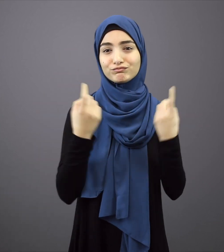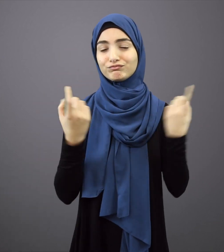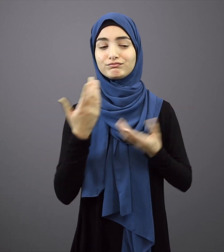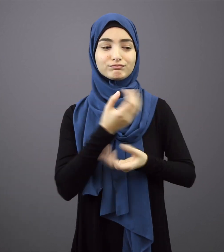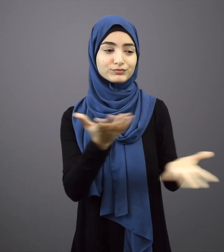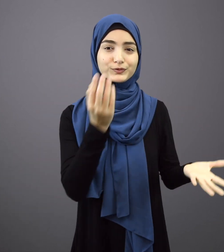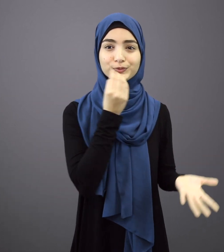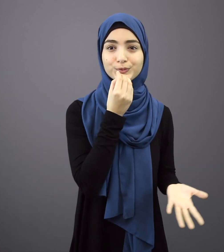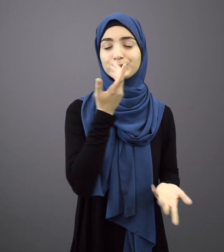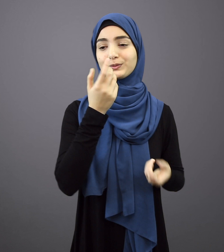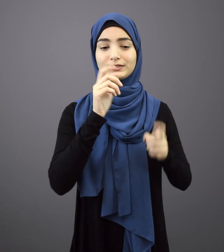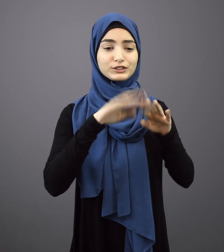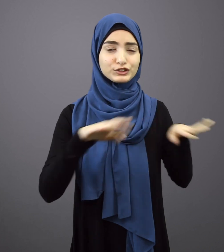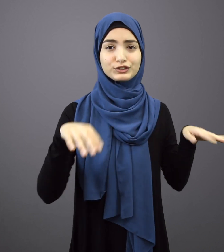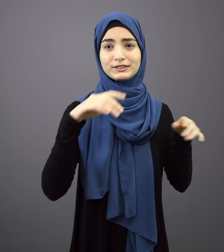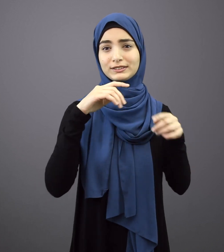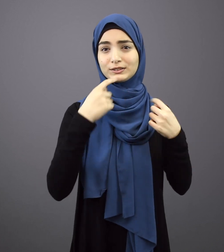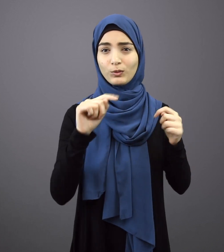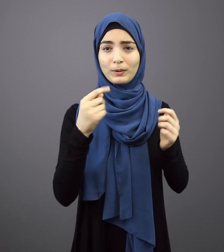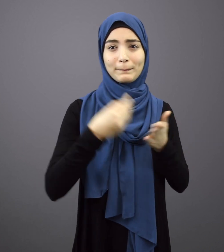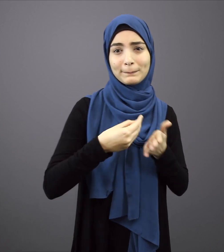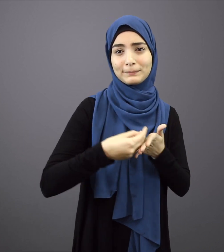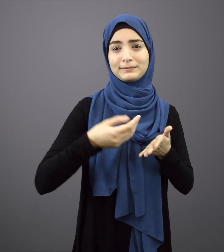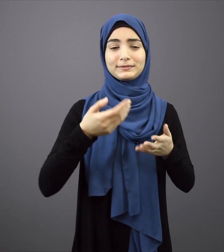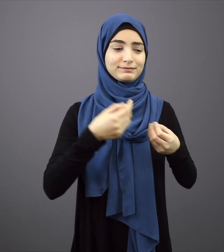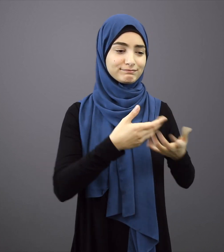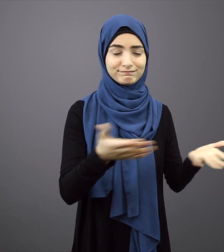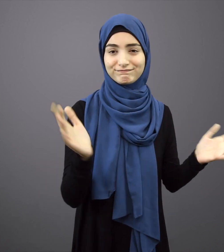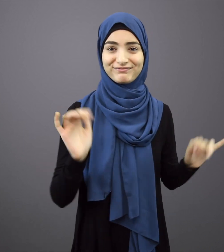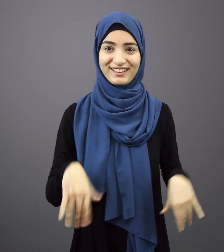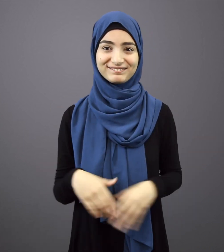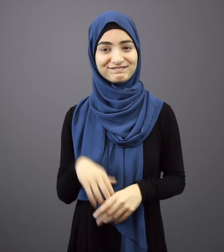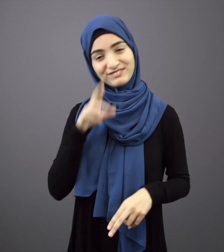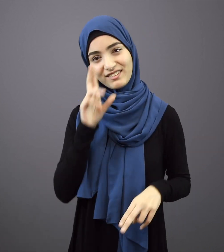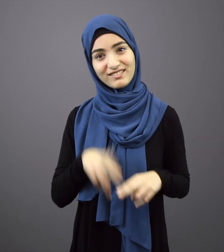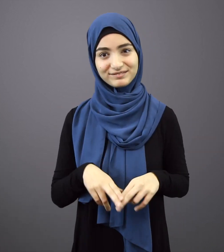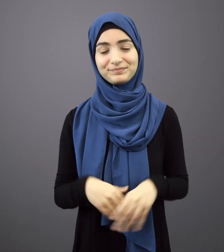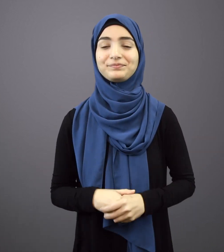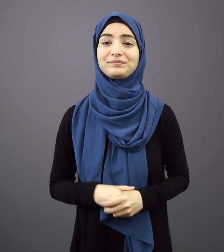we celebrate with family by feasting, buying gifts, or giving money to children It's fun!